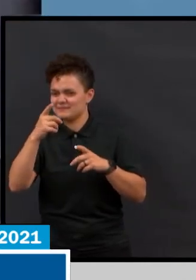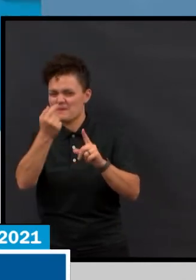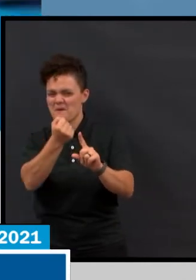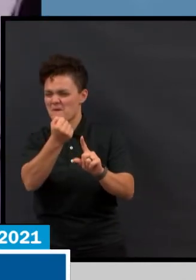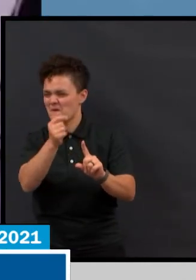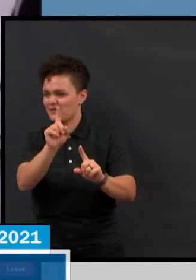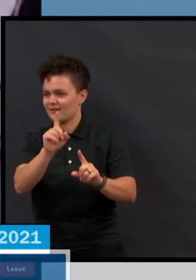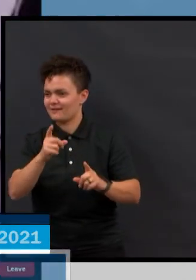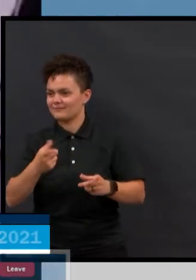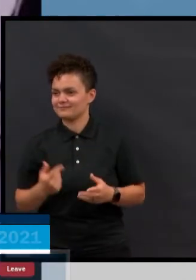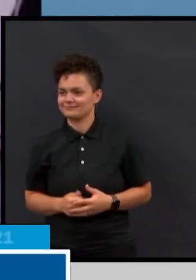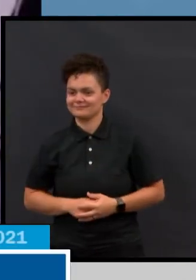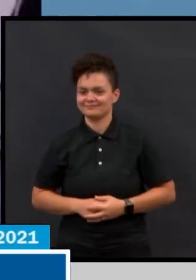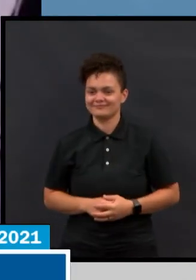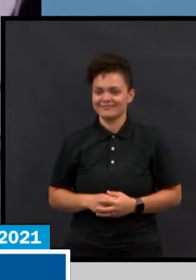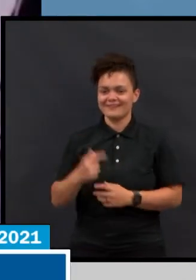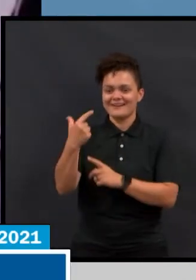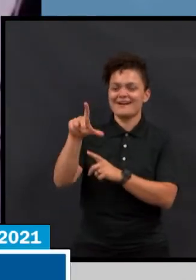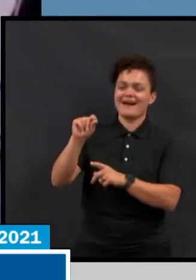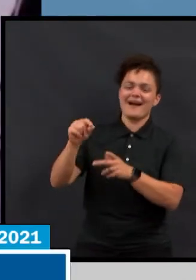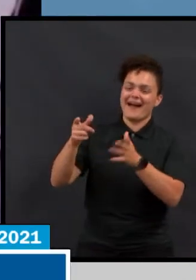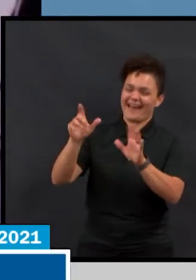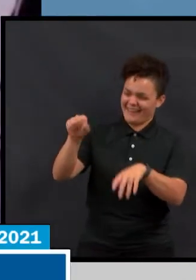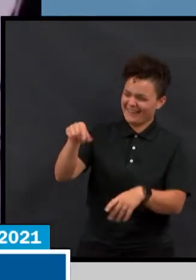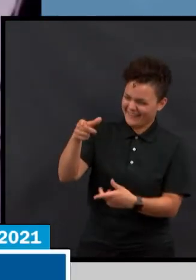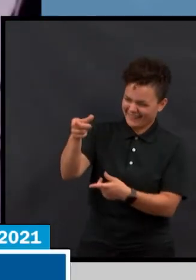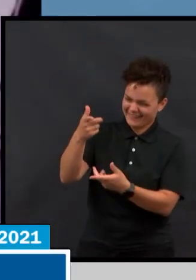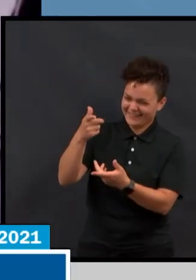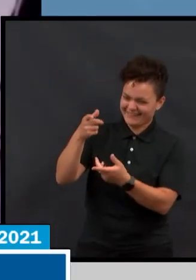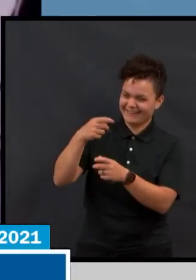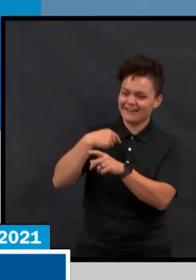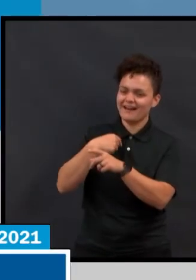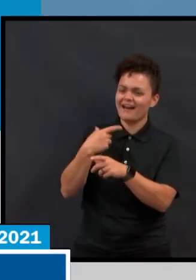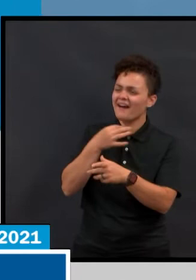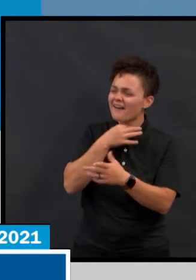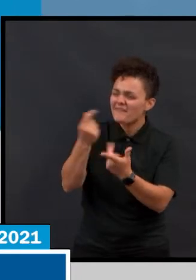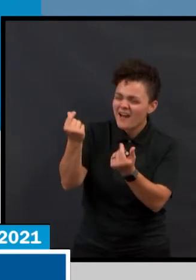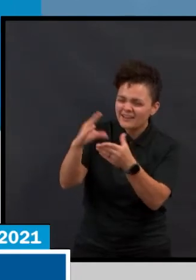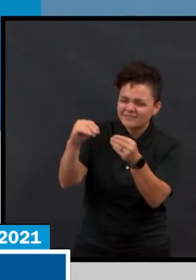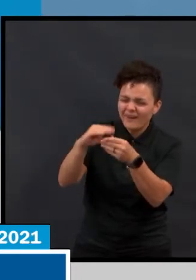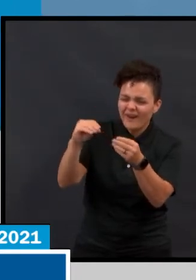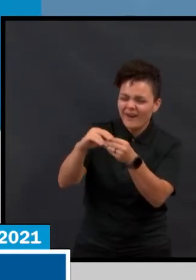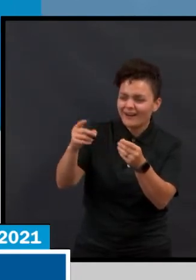that's good because you know i was definitely wondering what oh and there you are here i am